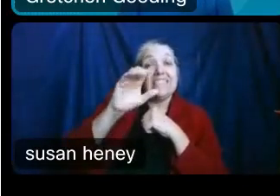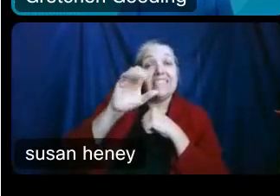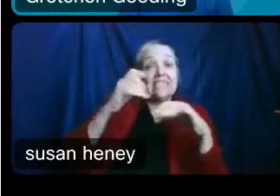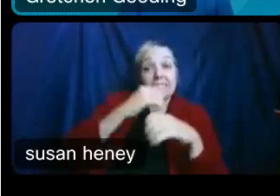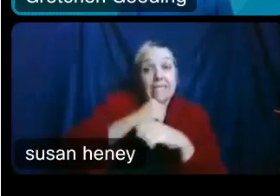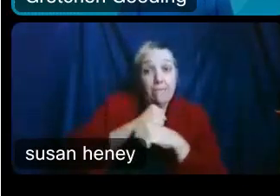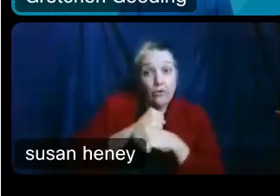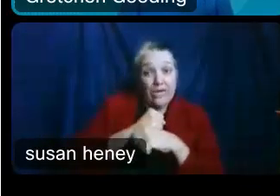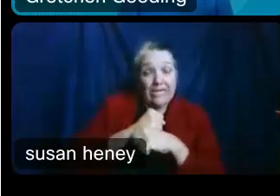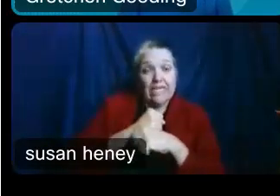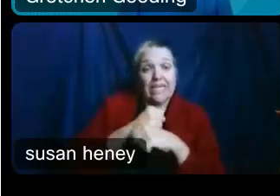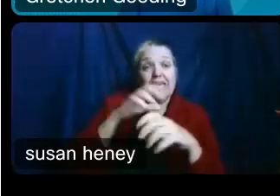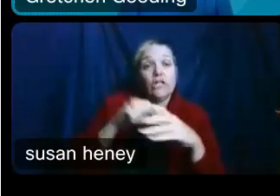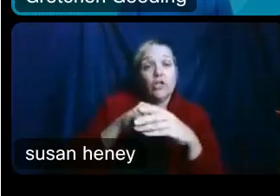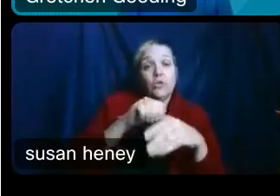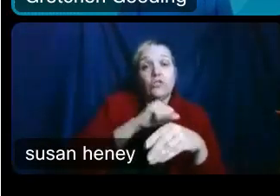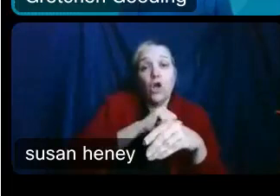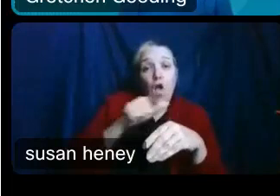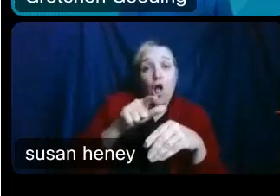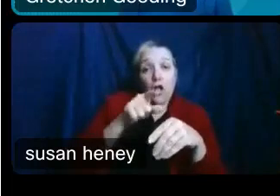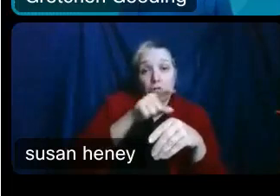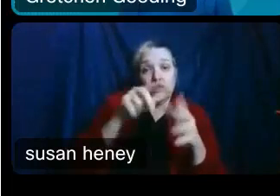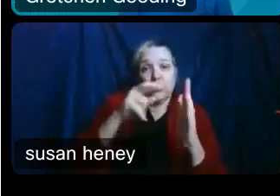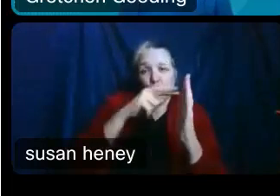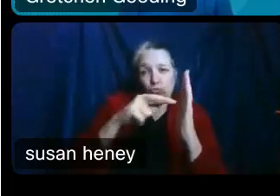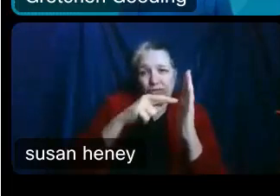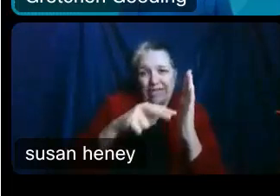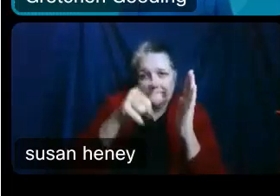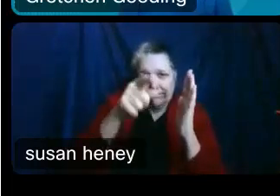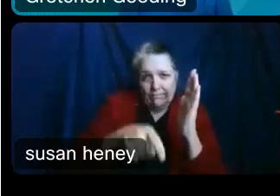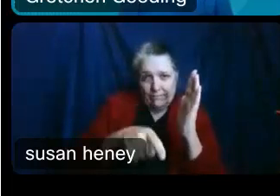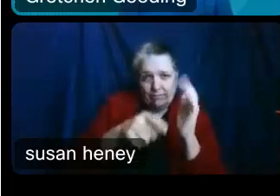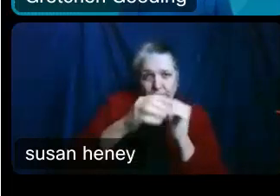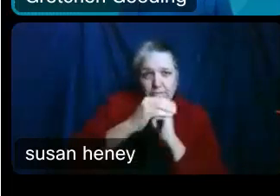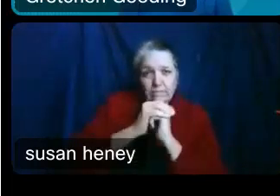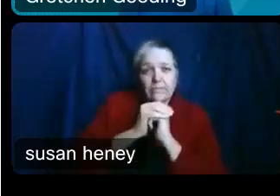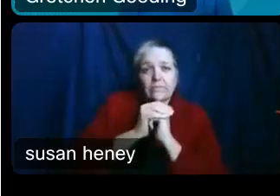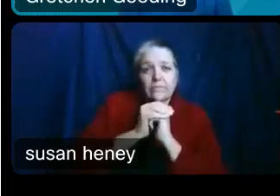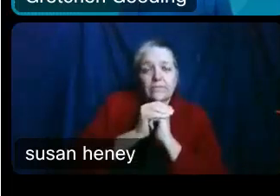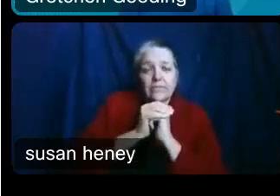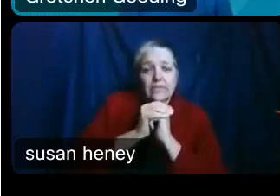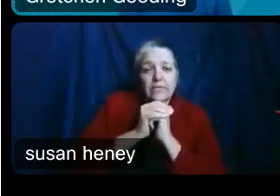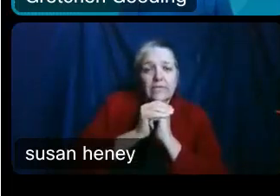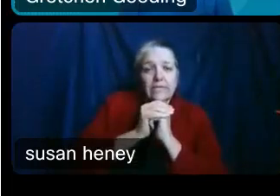and margins of error for the detailed tables for all geographies published in the ACS.